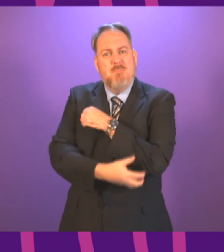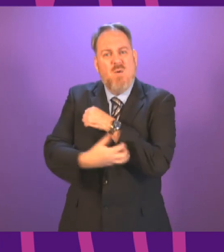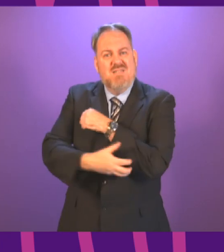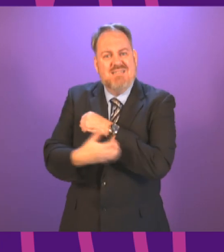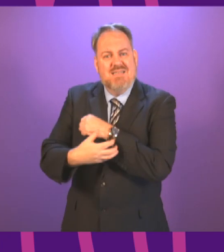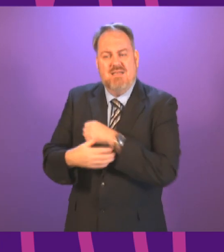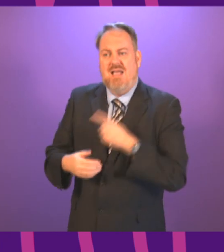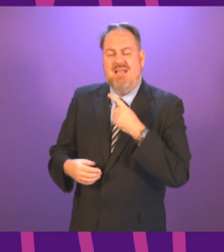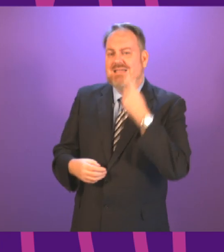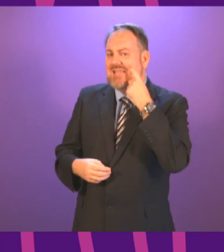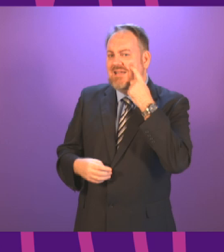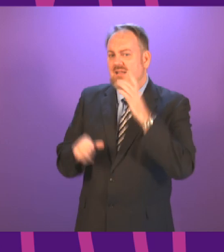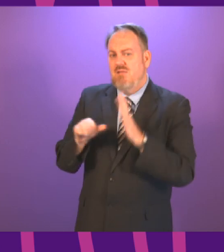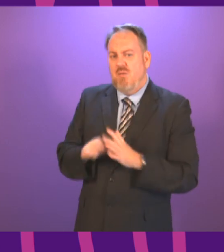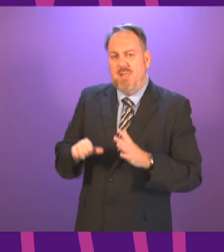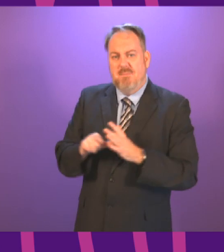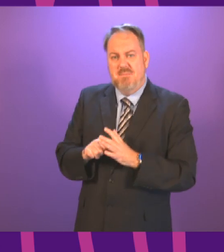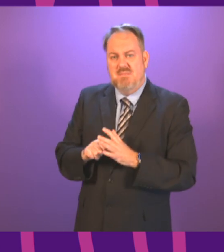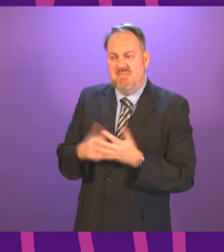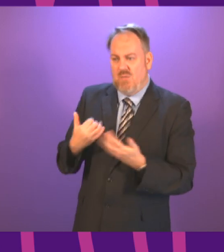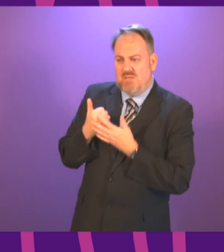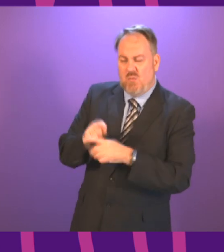The First Minister (Nicola Sturgeon): Good oral health is essential for people’s